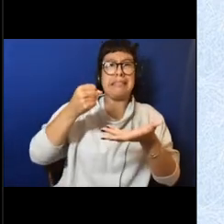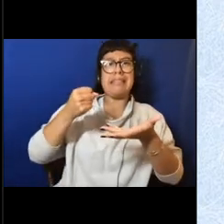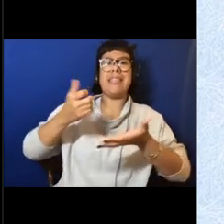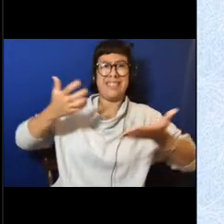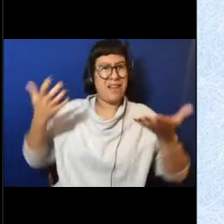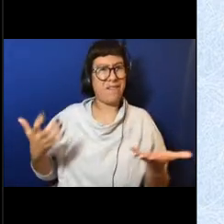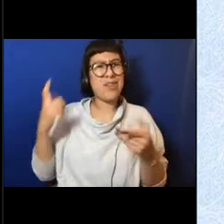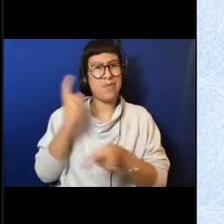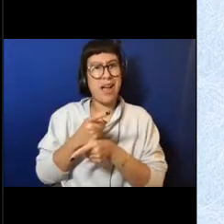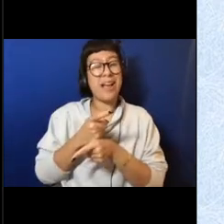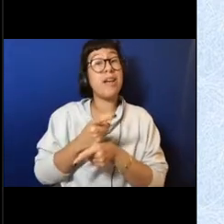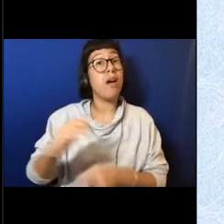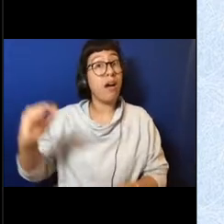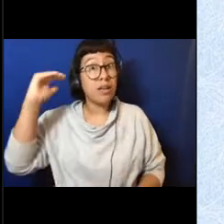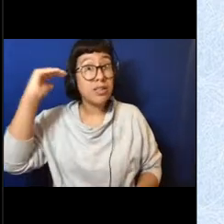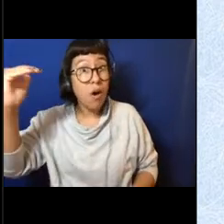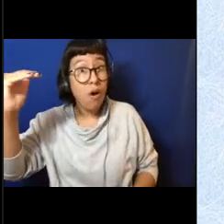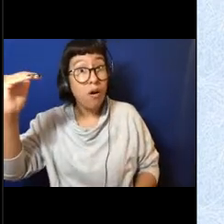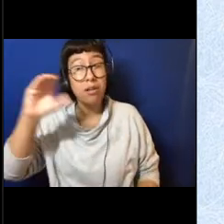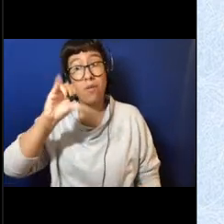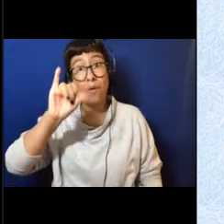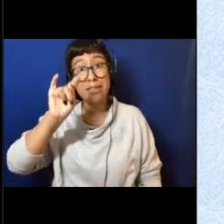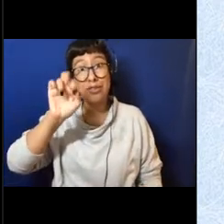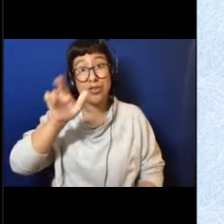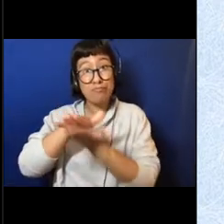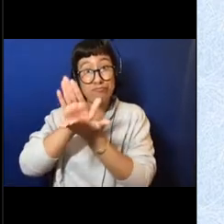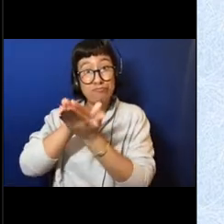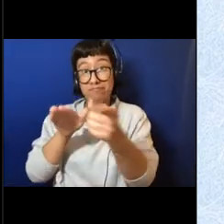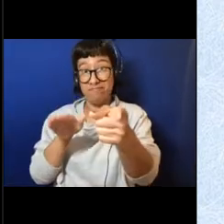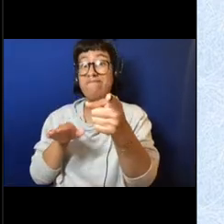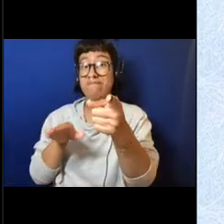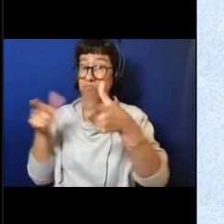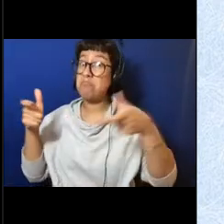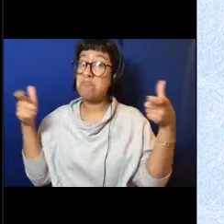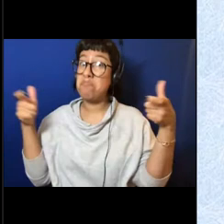And an adult oyster, so one this size, this is a pretty big oyster,